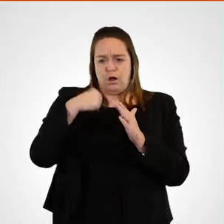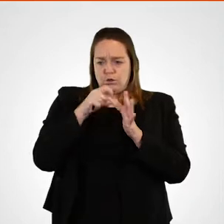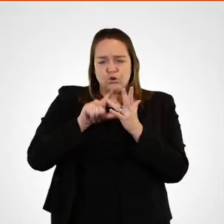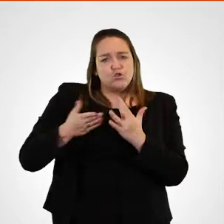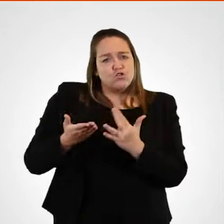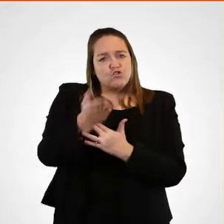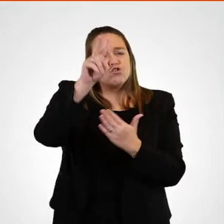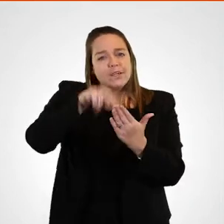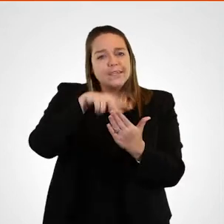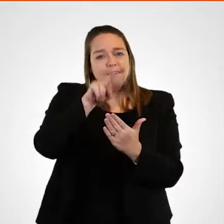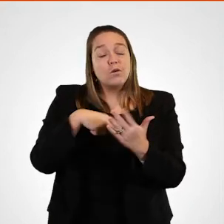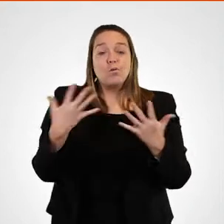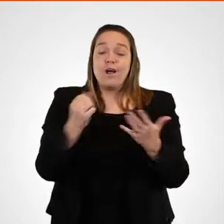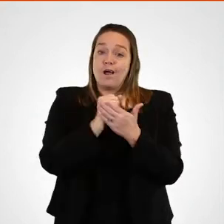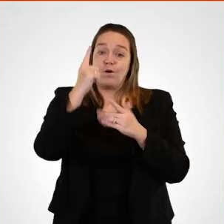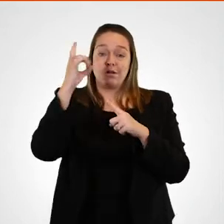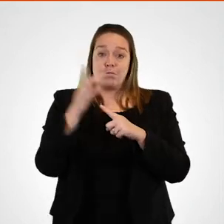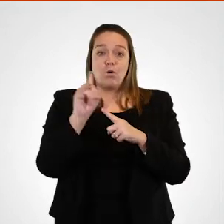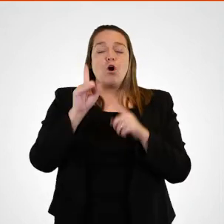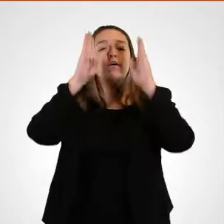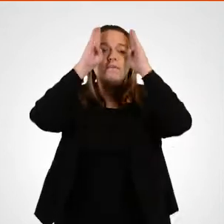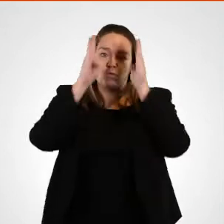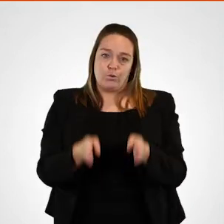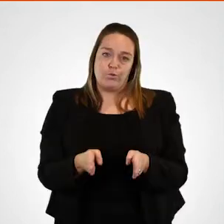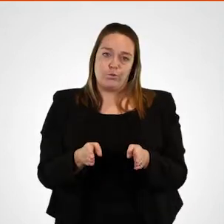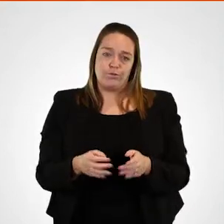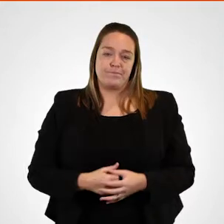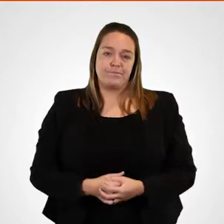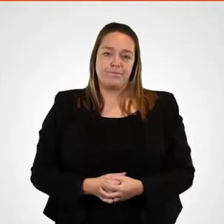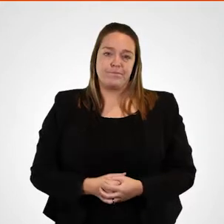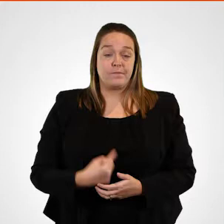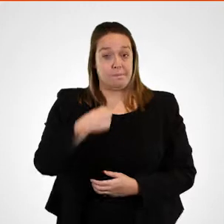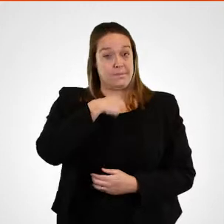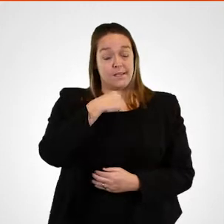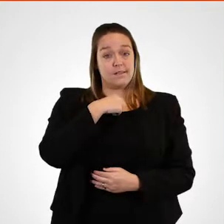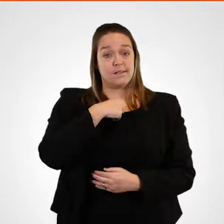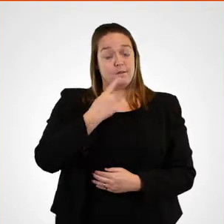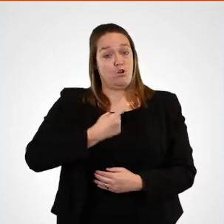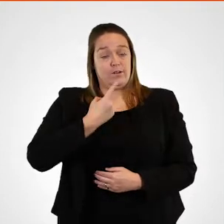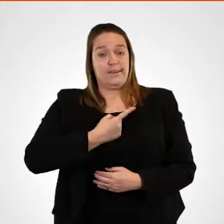Well, the most important is they are focused. And I know for myself,